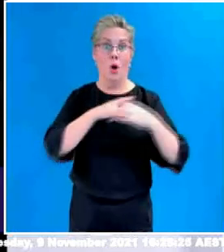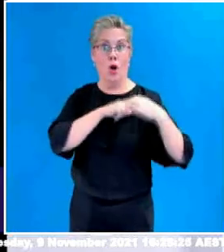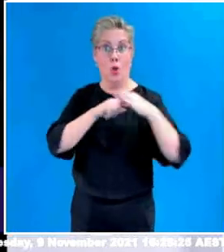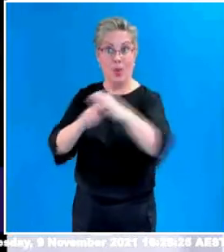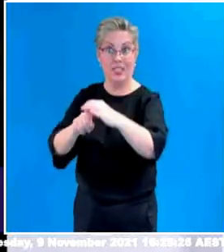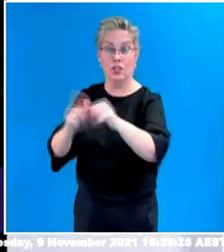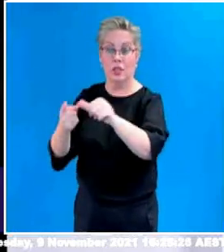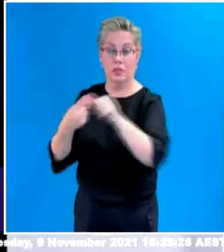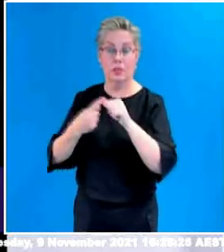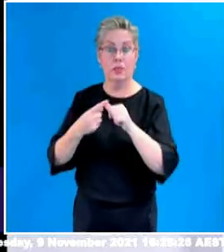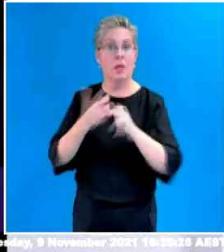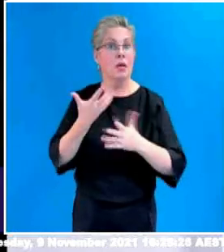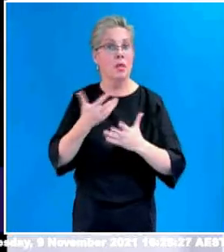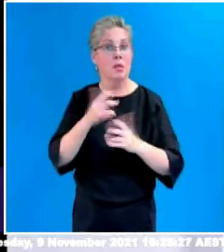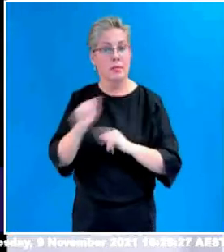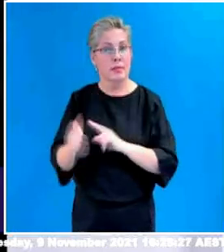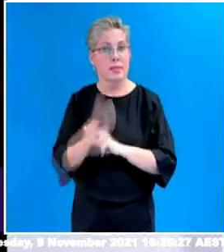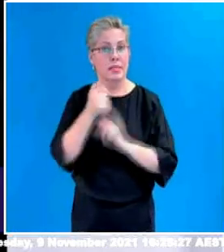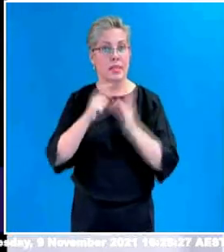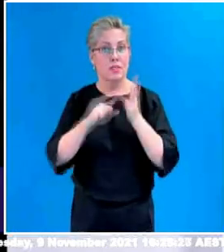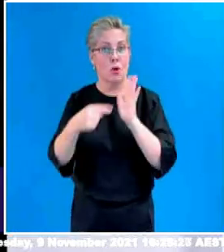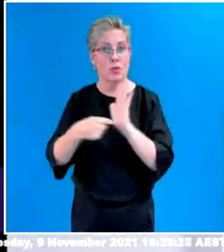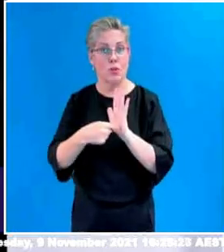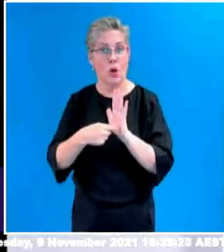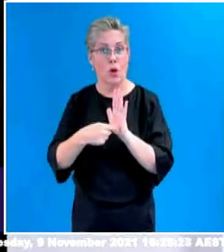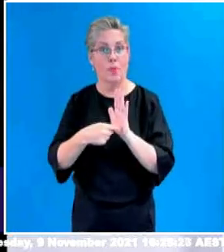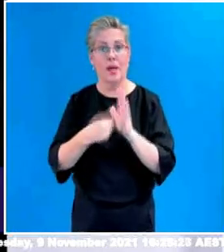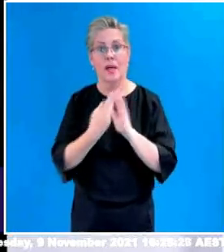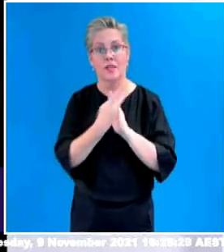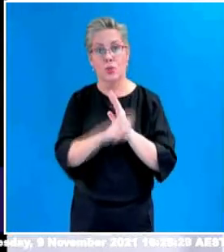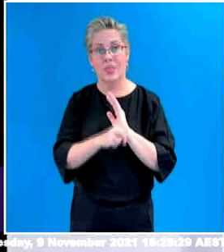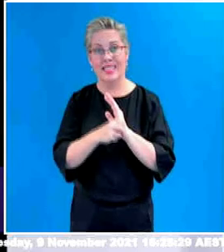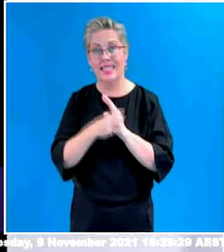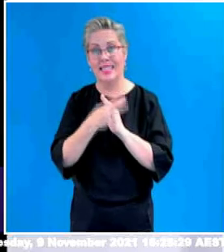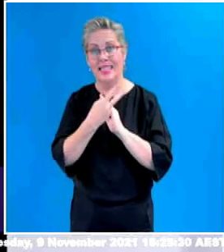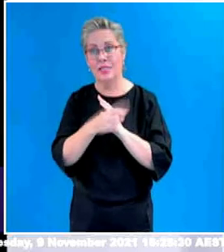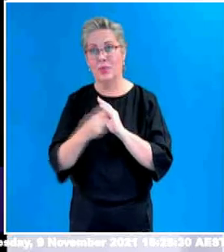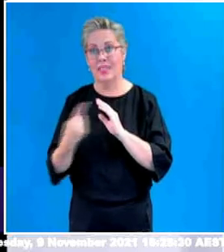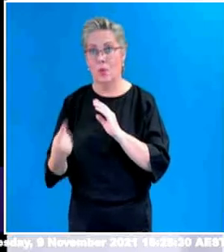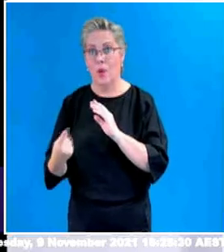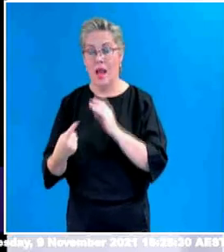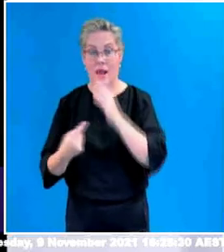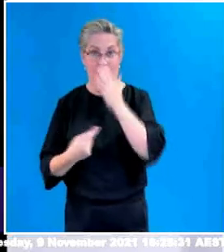6 October 2021, which is dated 11 November 2021,